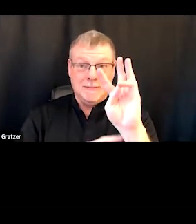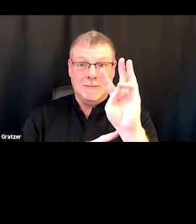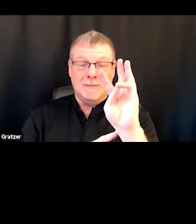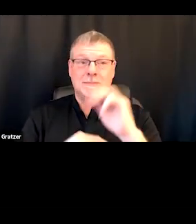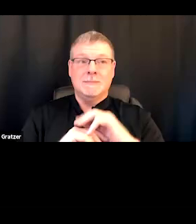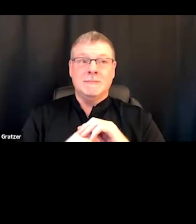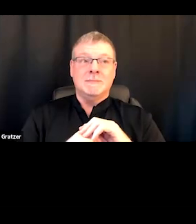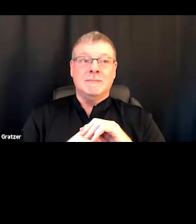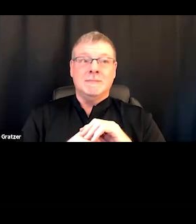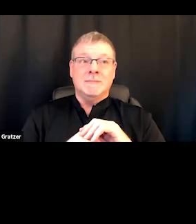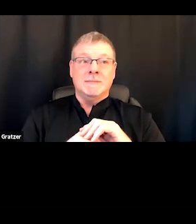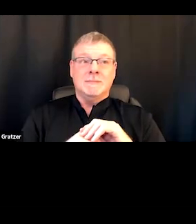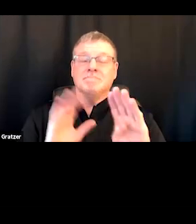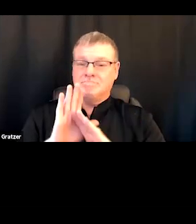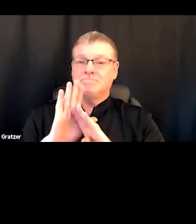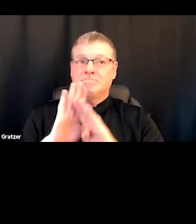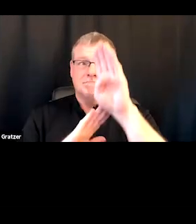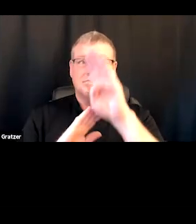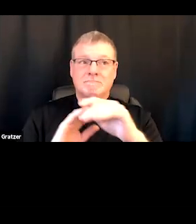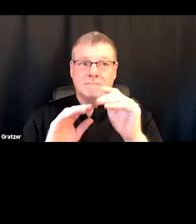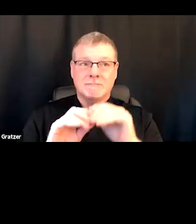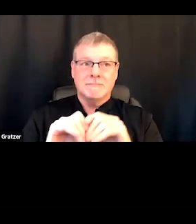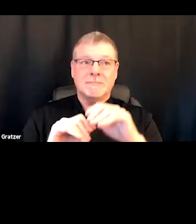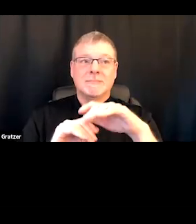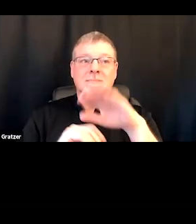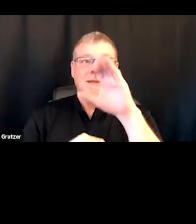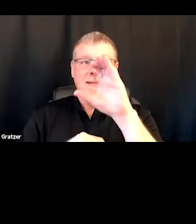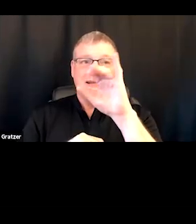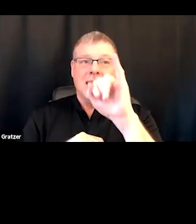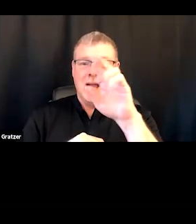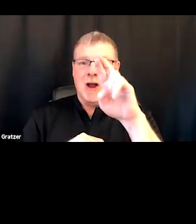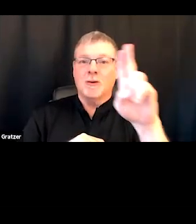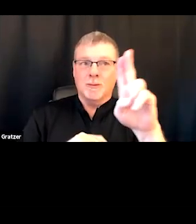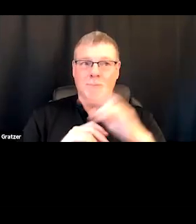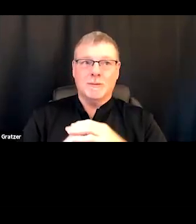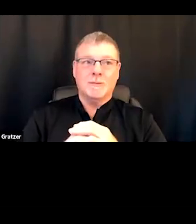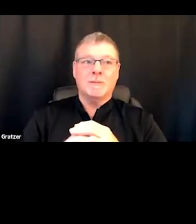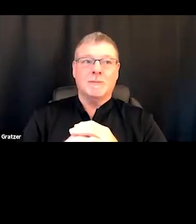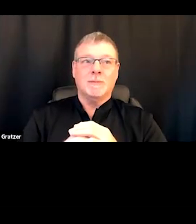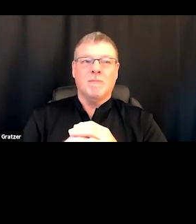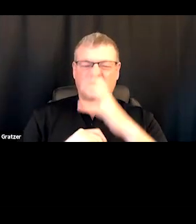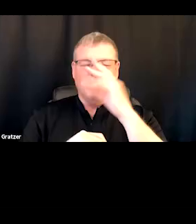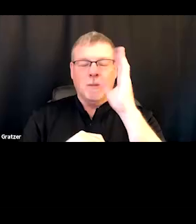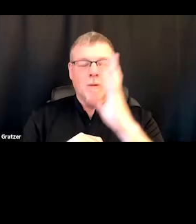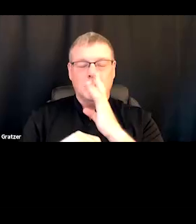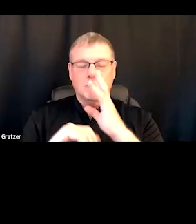we launched the Crisis Intervention Response Unit, which I will talk a little bit about